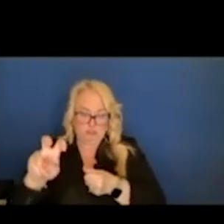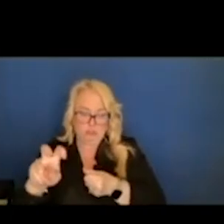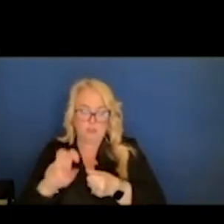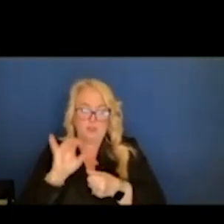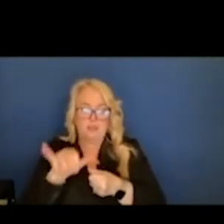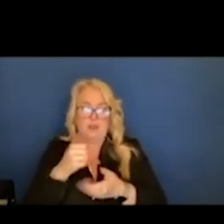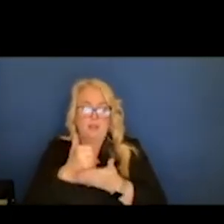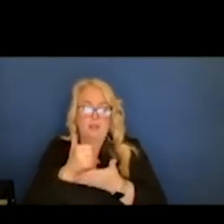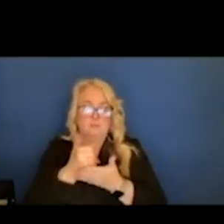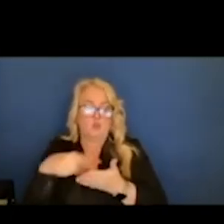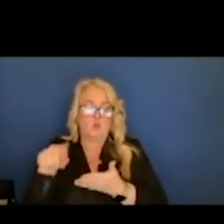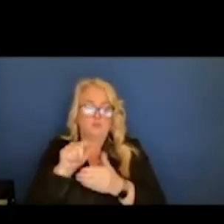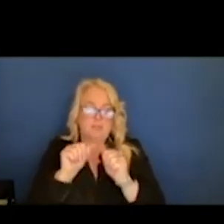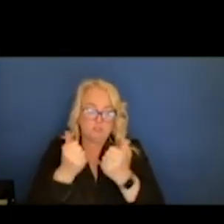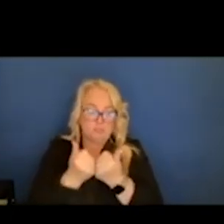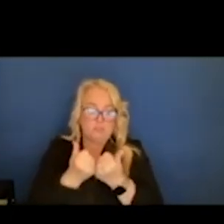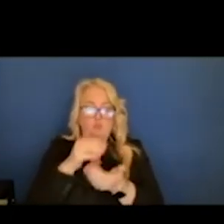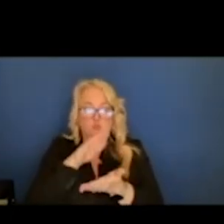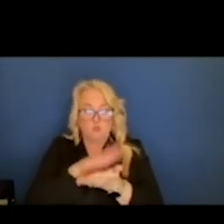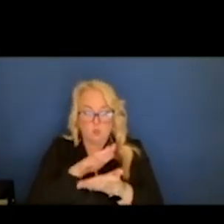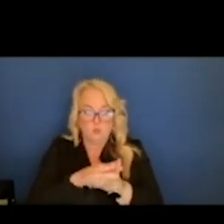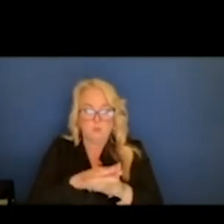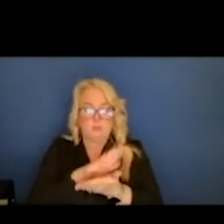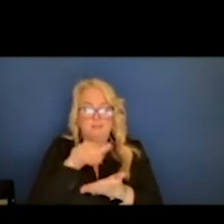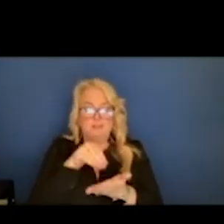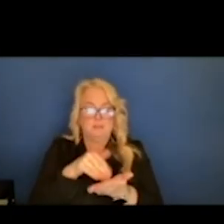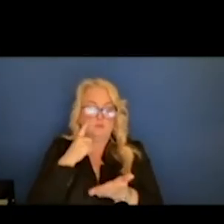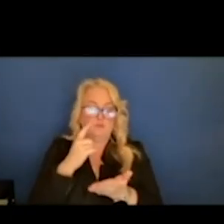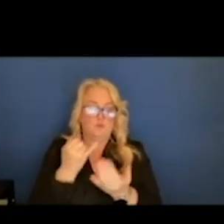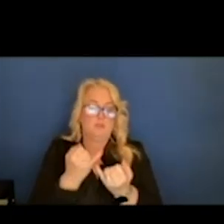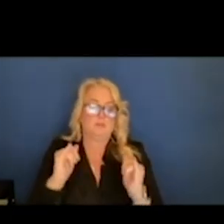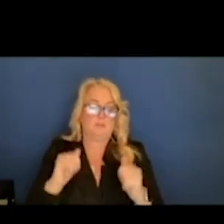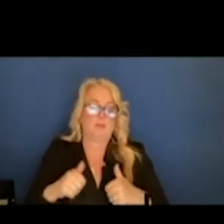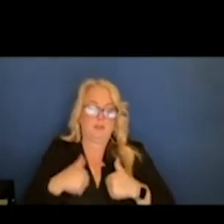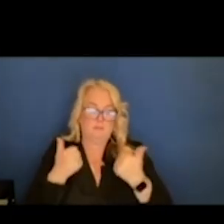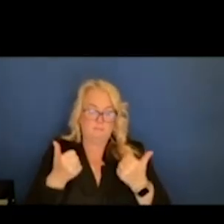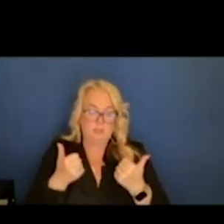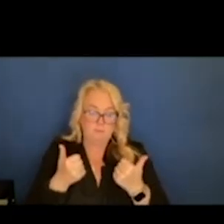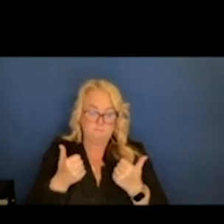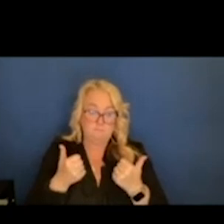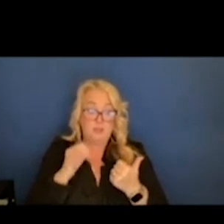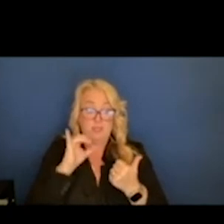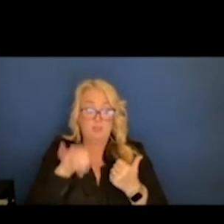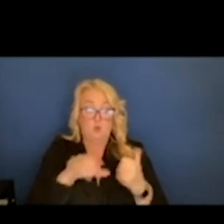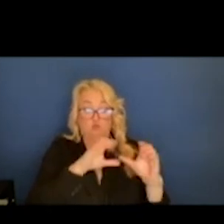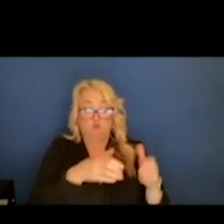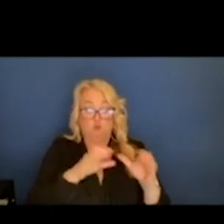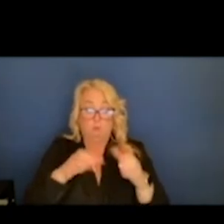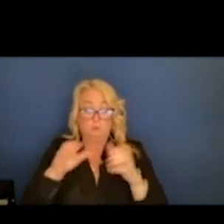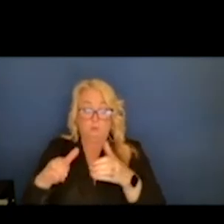rehabilitation agencies, local schools, and centers for independent living. These groups